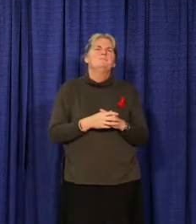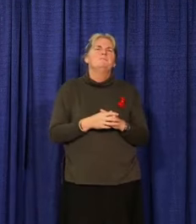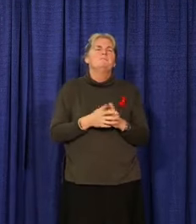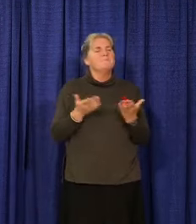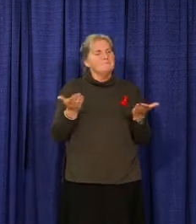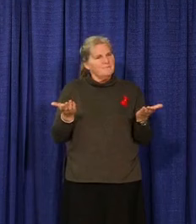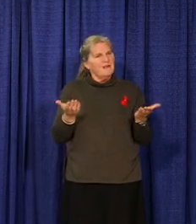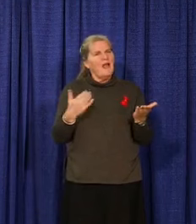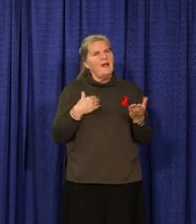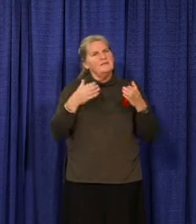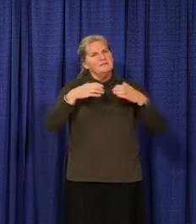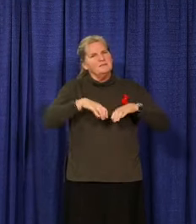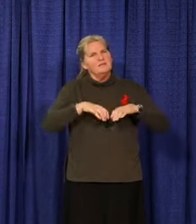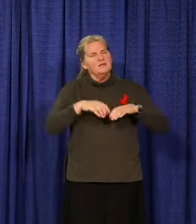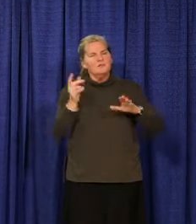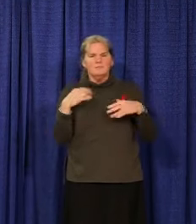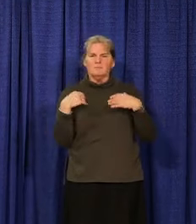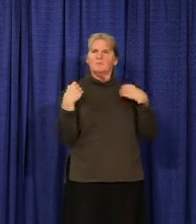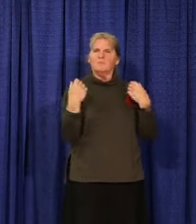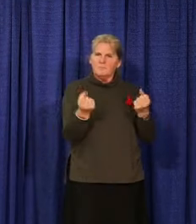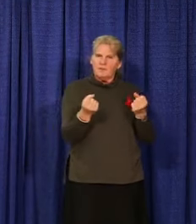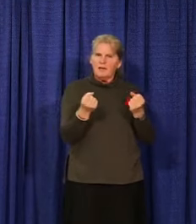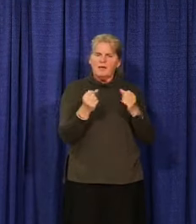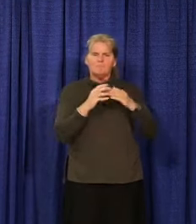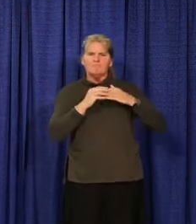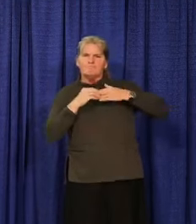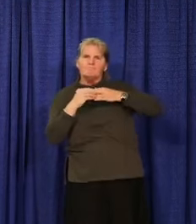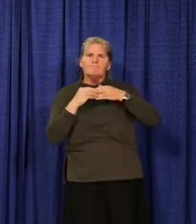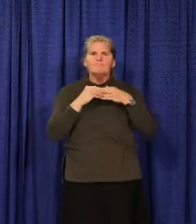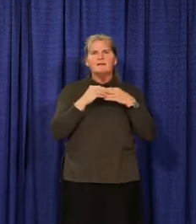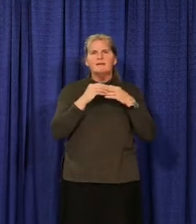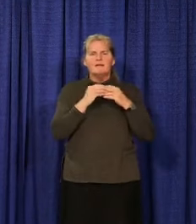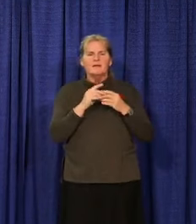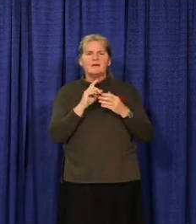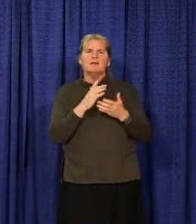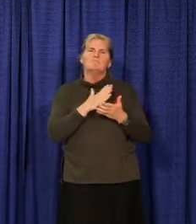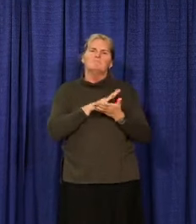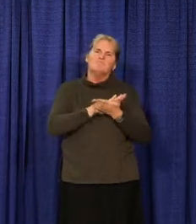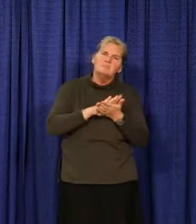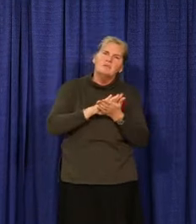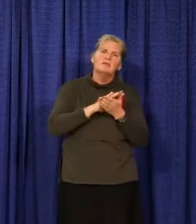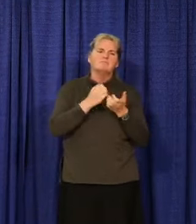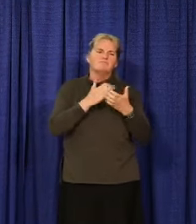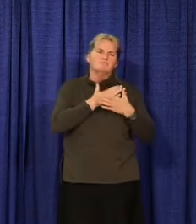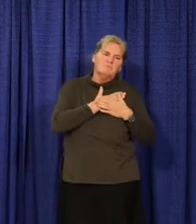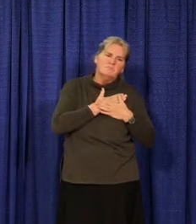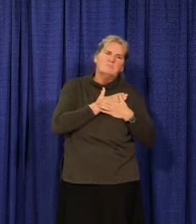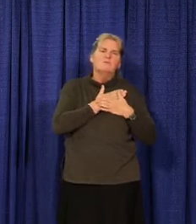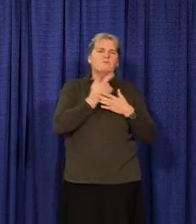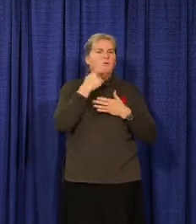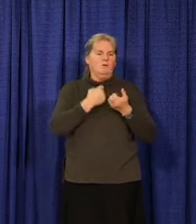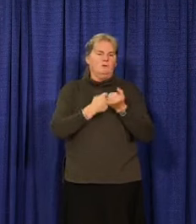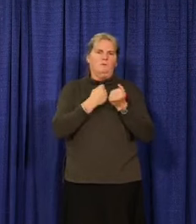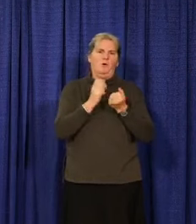We have here the opportunity to be brave, and flexible, and compassionate to support the